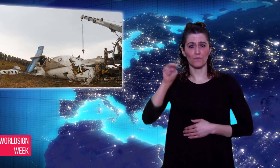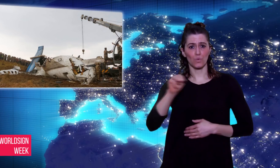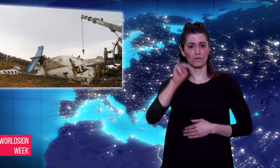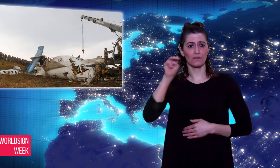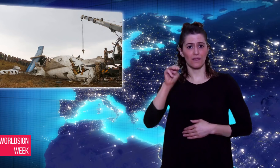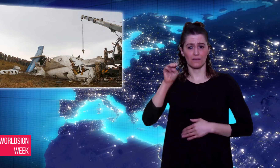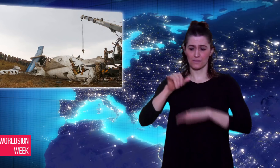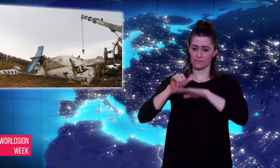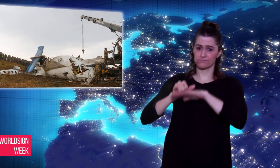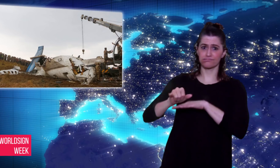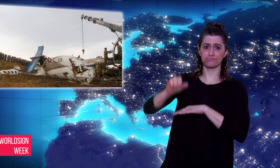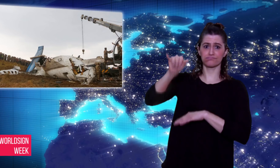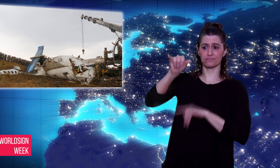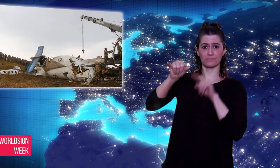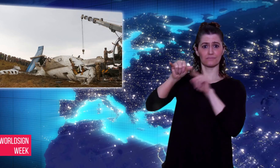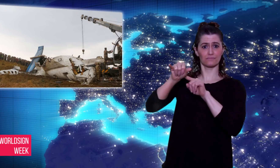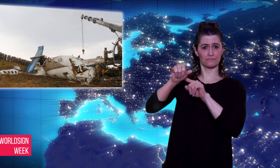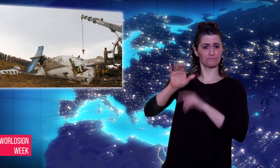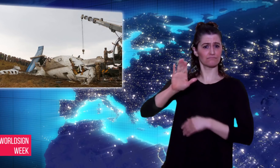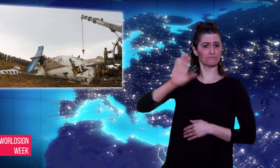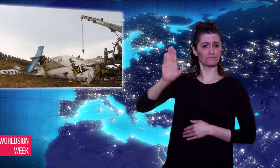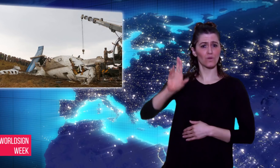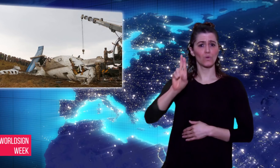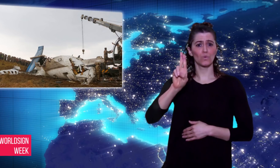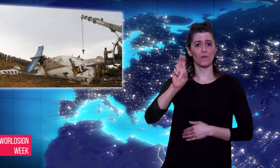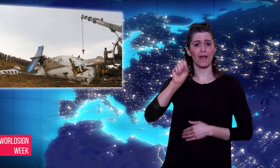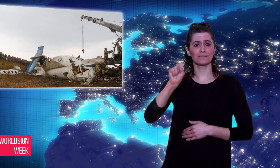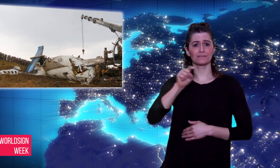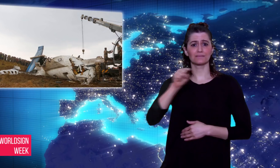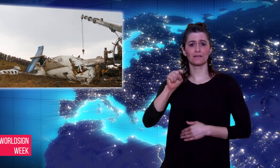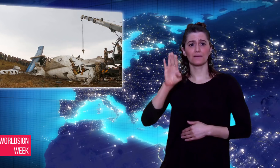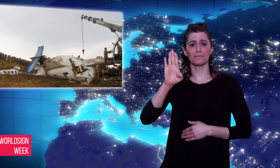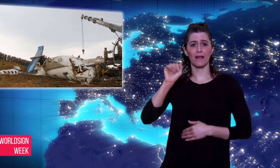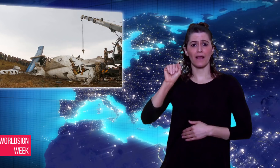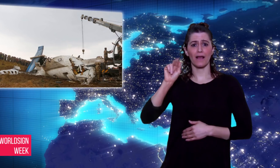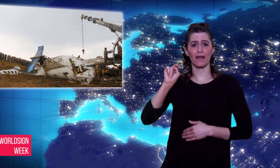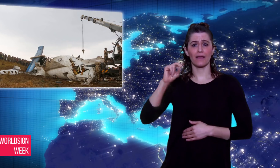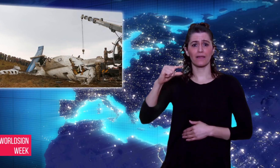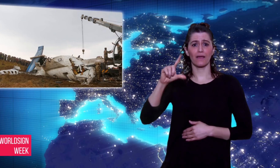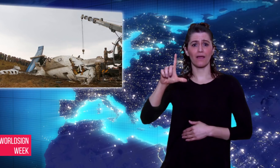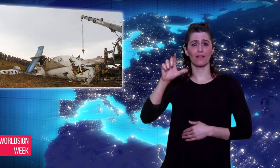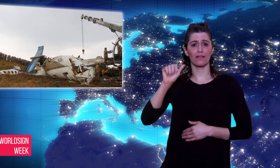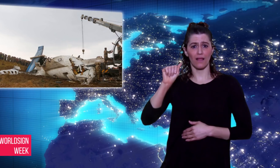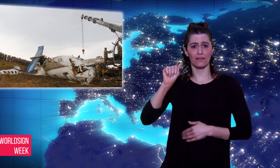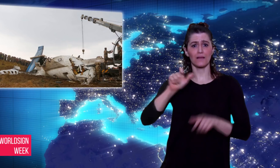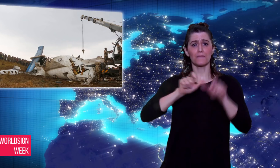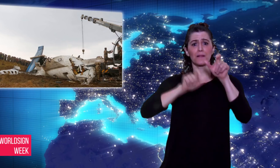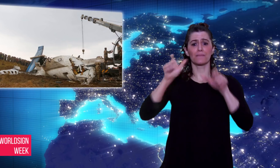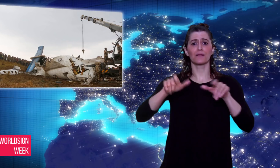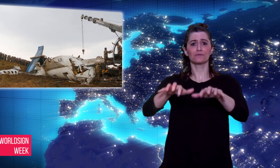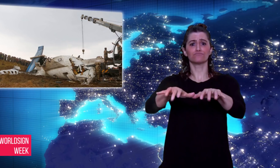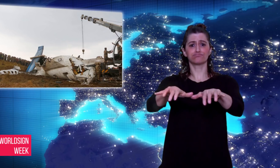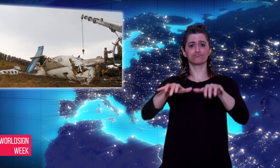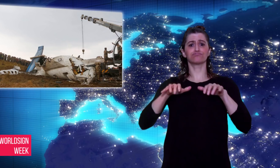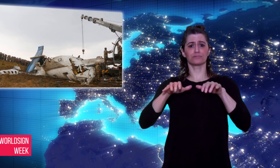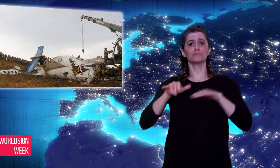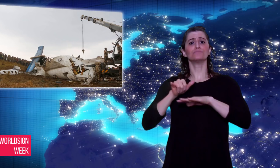On Monday, a US-Bangla passenger plane